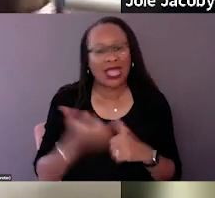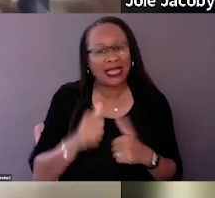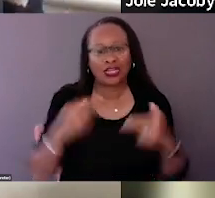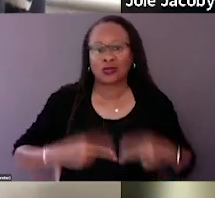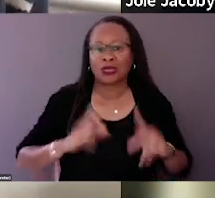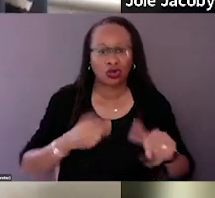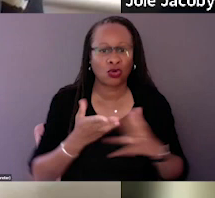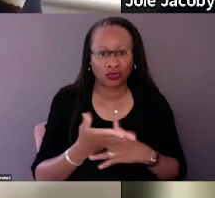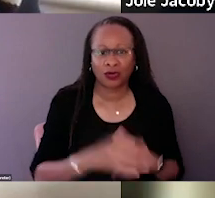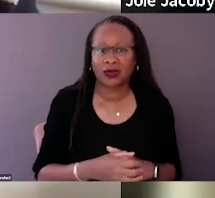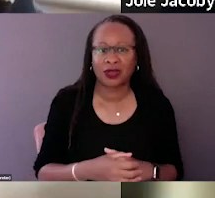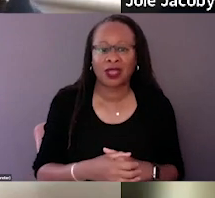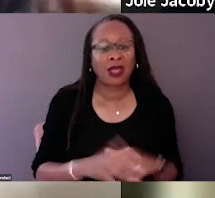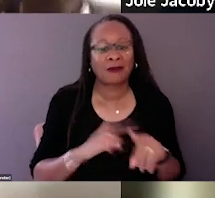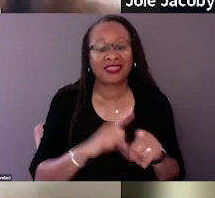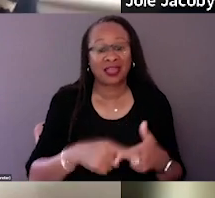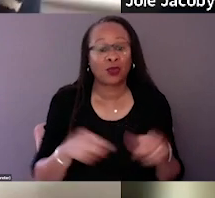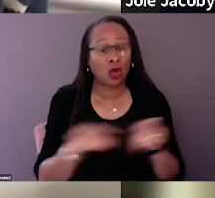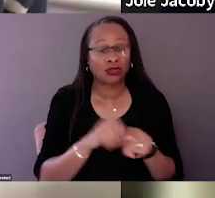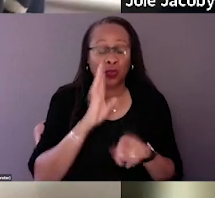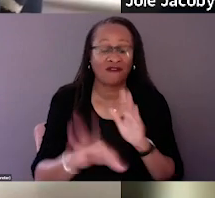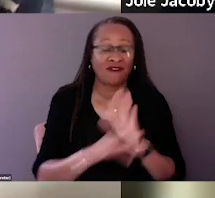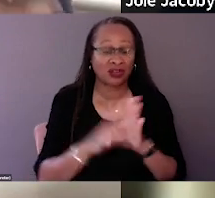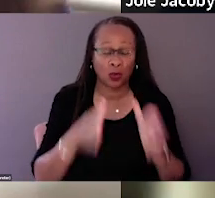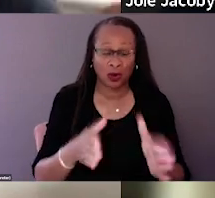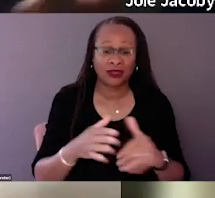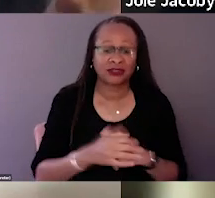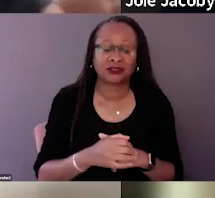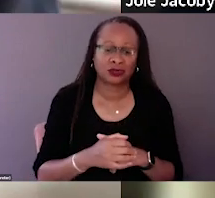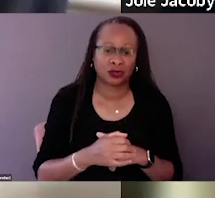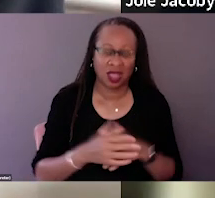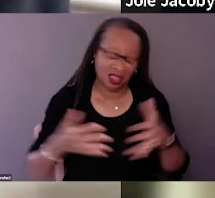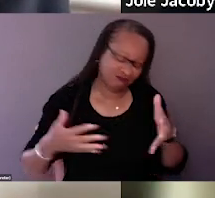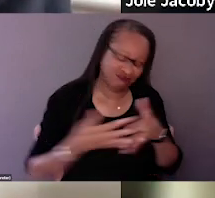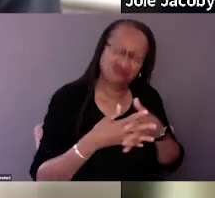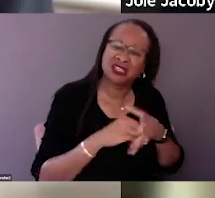But then, we're also gonna find a way to infuse humor into it just because that's the way you have to cope with those things.